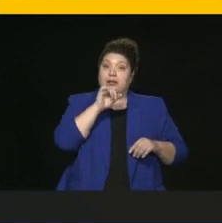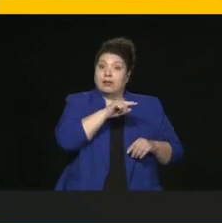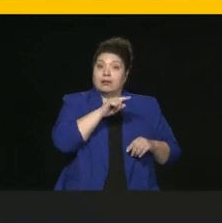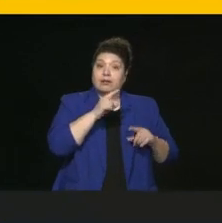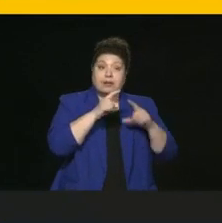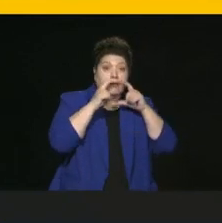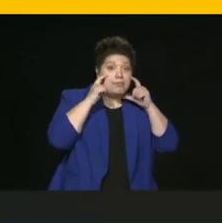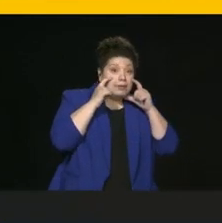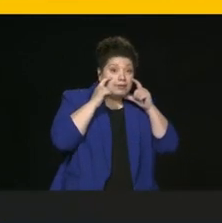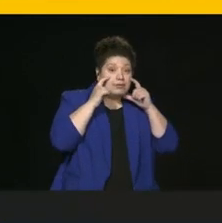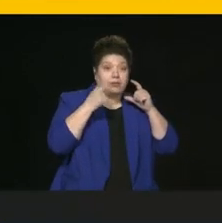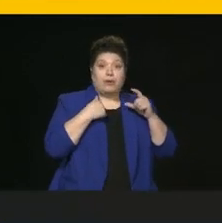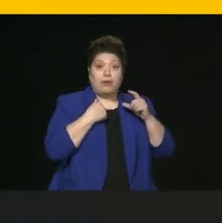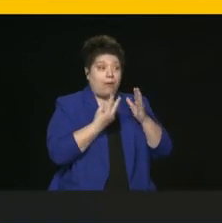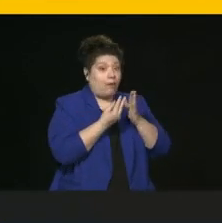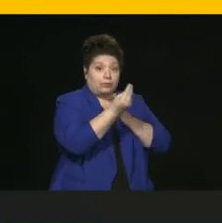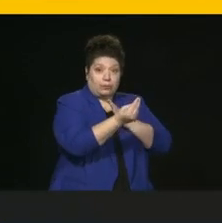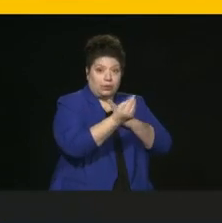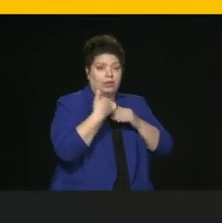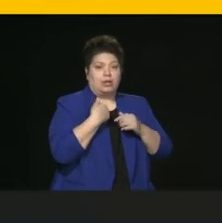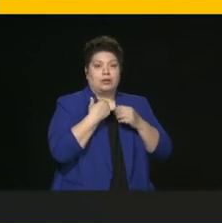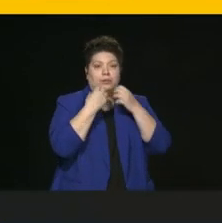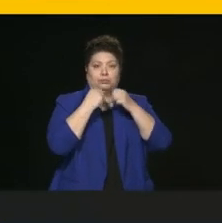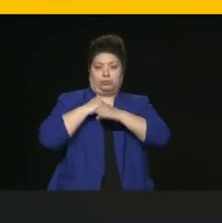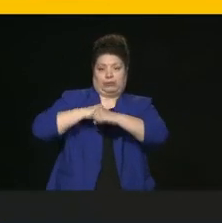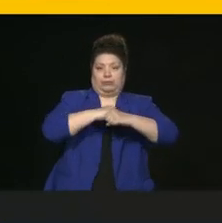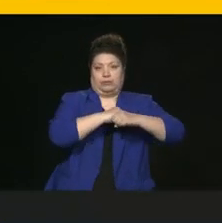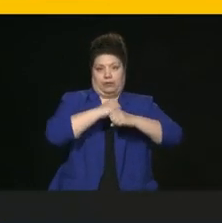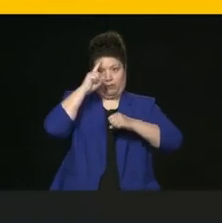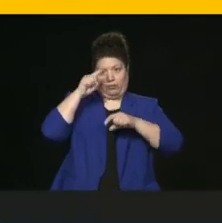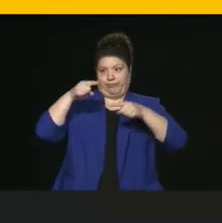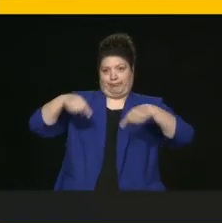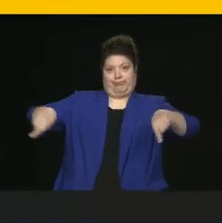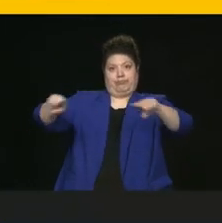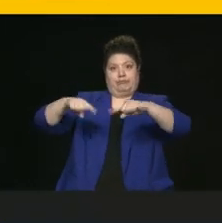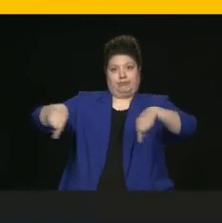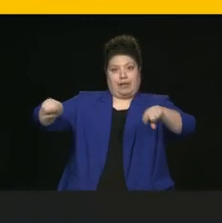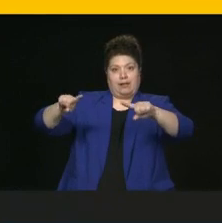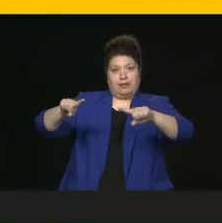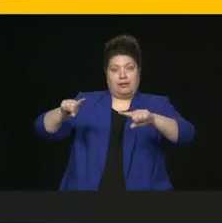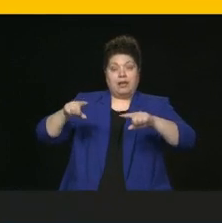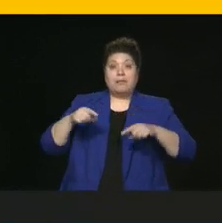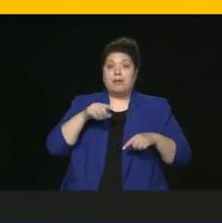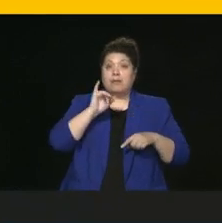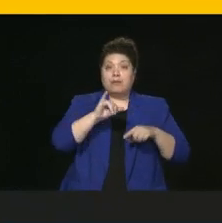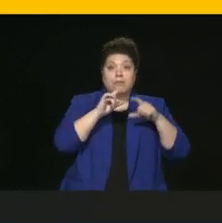PUBLIC, IT IS BECAUSE THAT IS AN